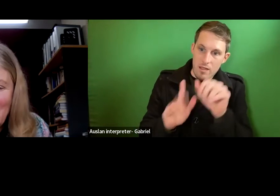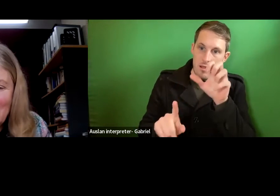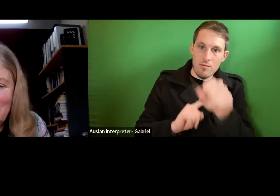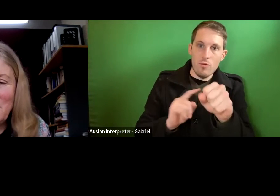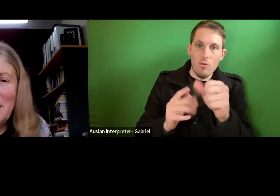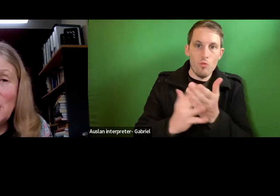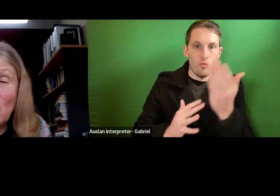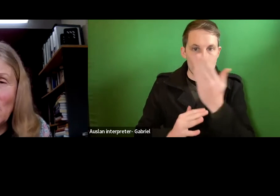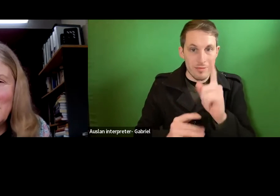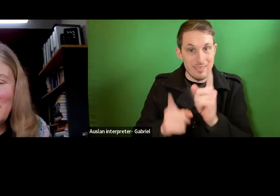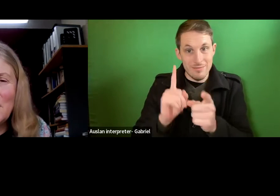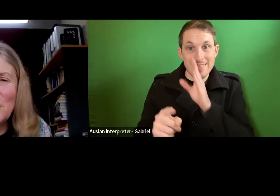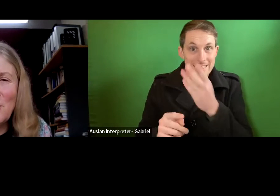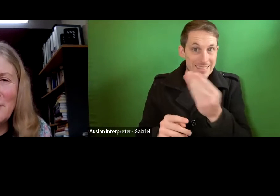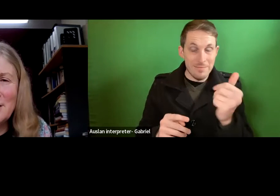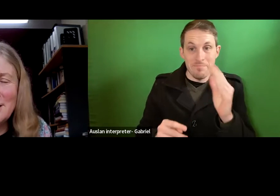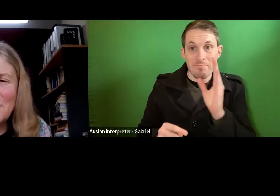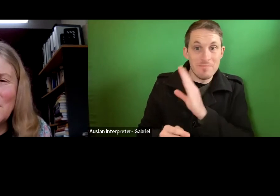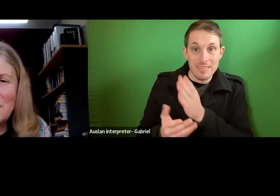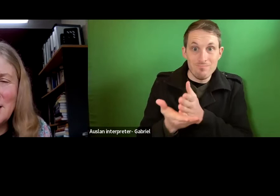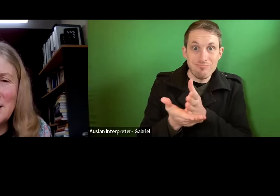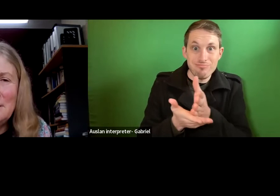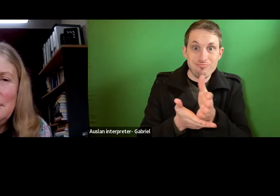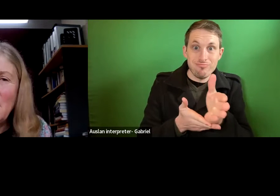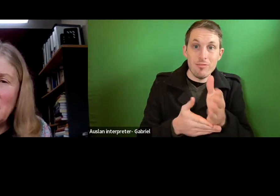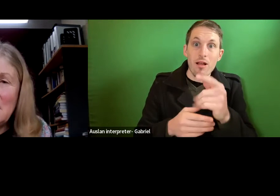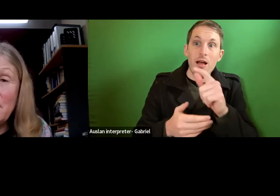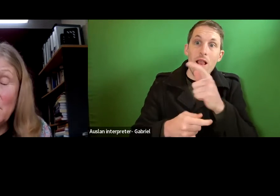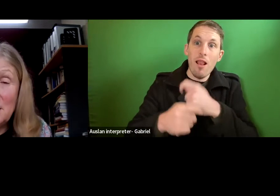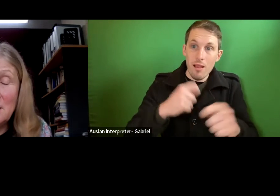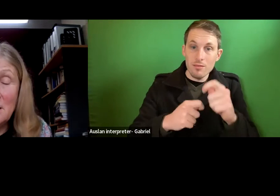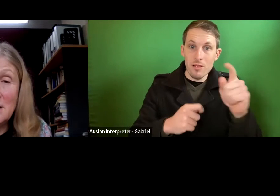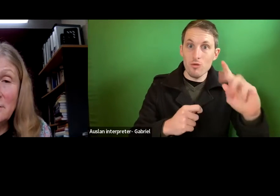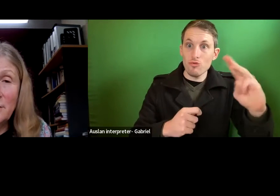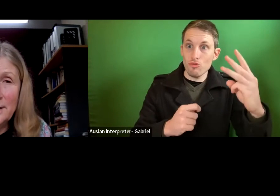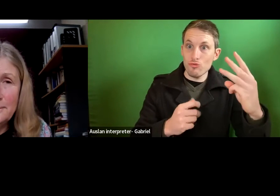sadly they're not, and they do arrive in the tertiary setting having never been identified.